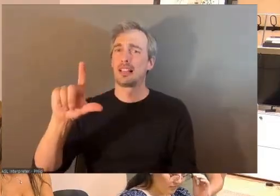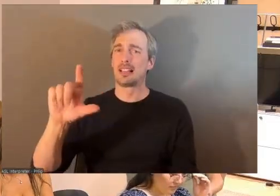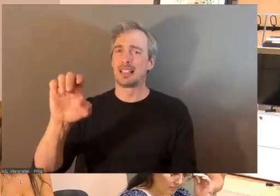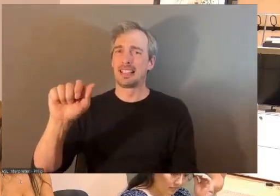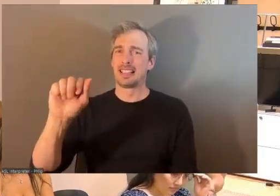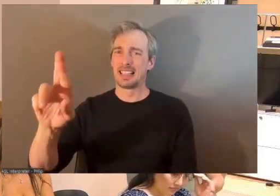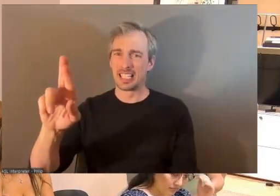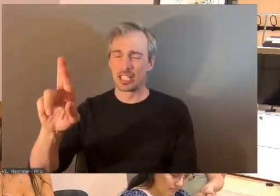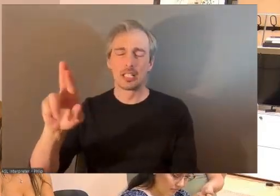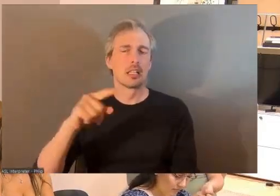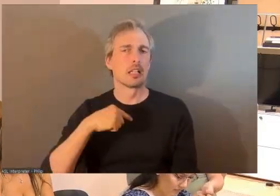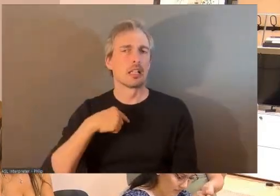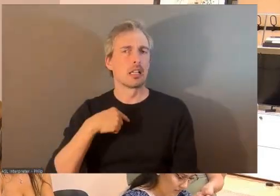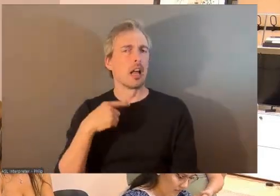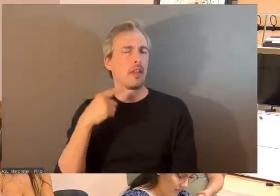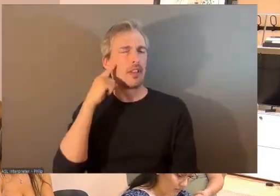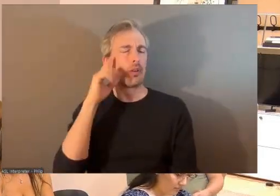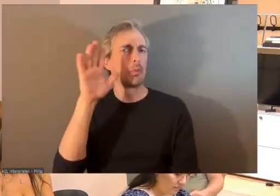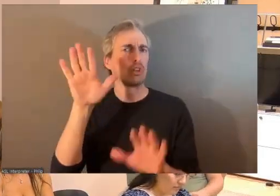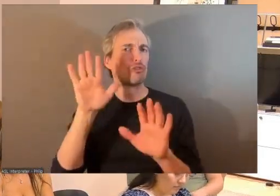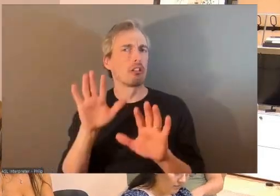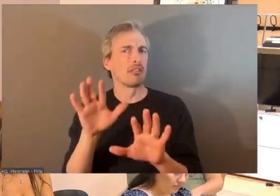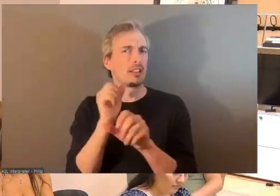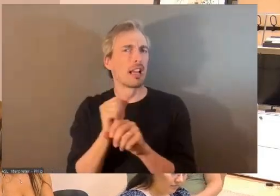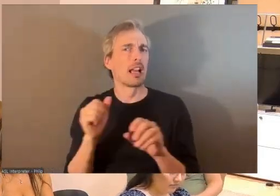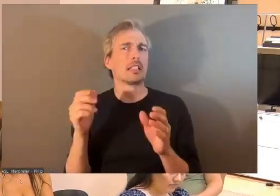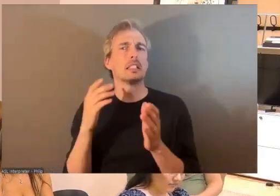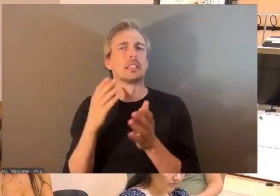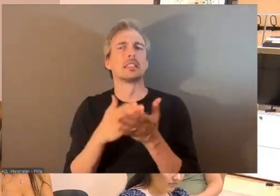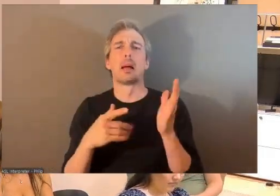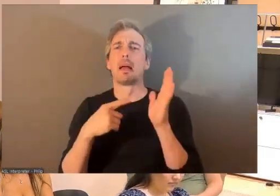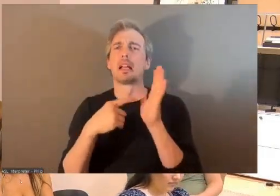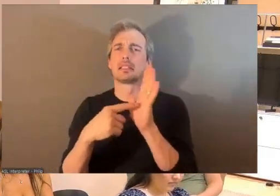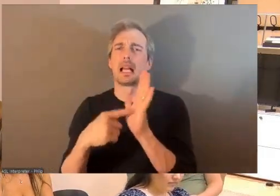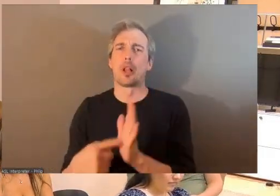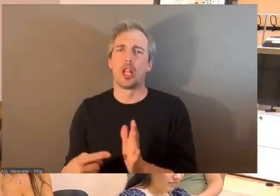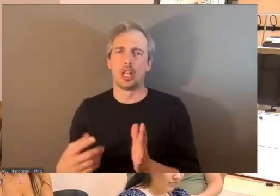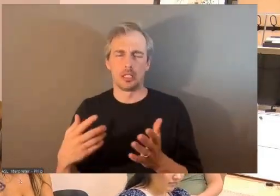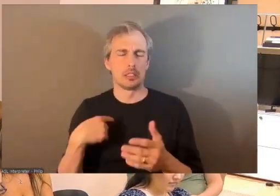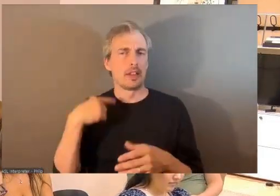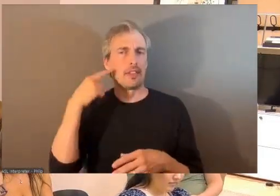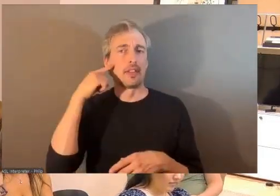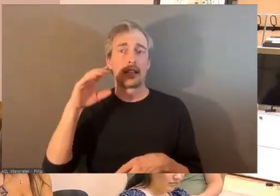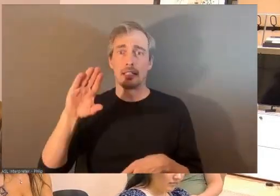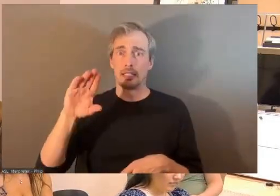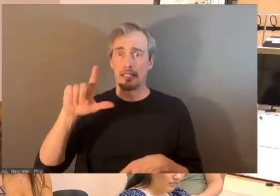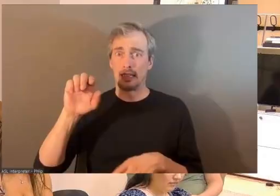"clear" can be very subjective. I think most people think they're communicating clearly, when they're not.